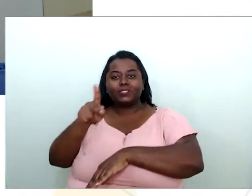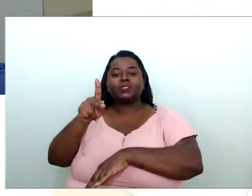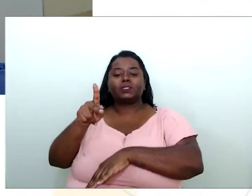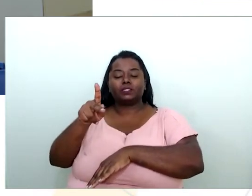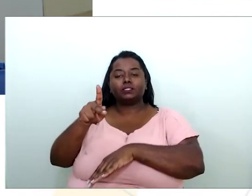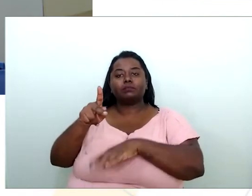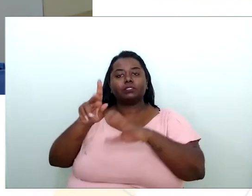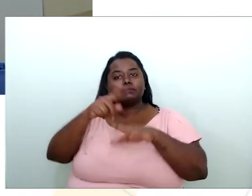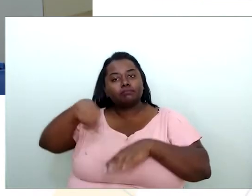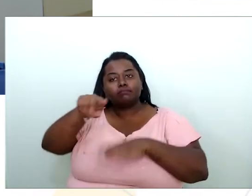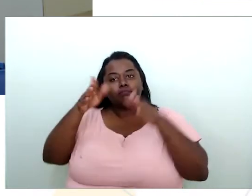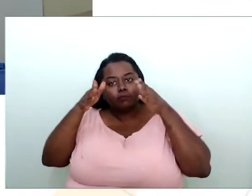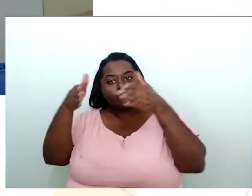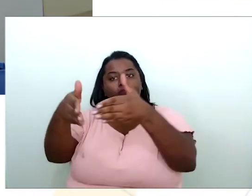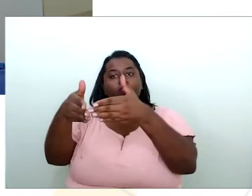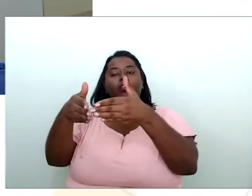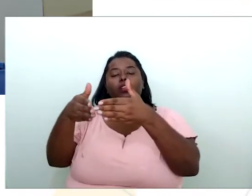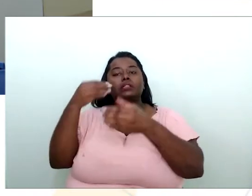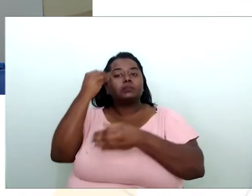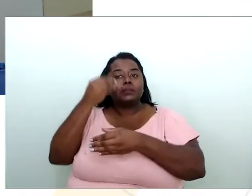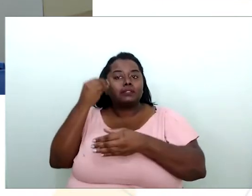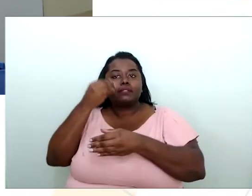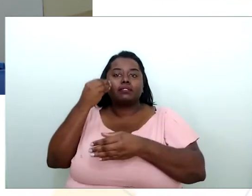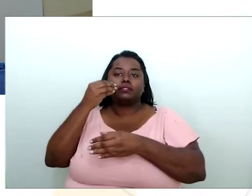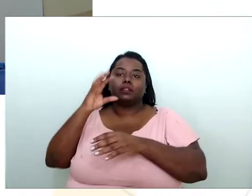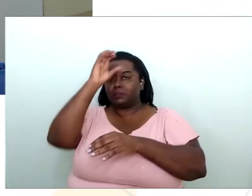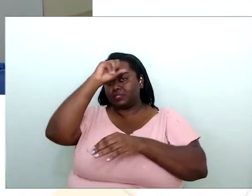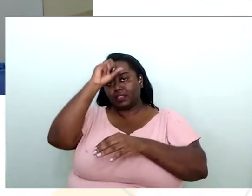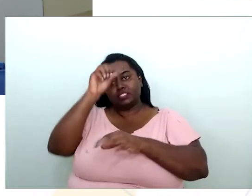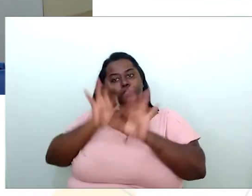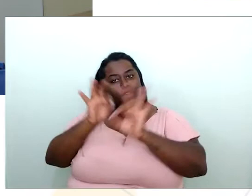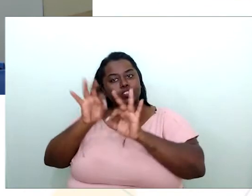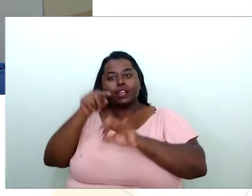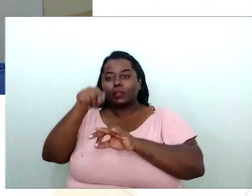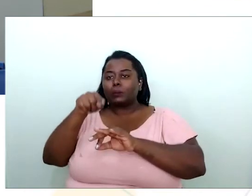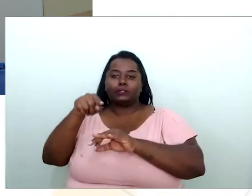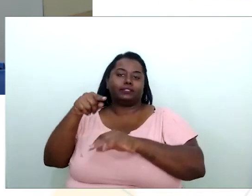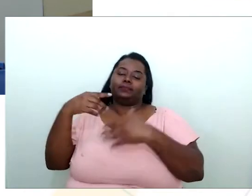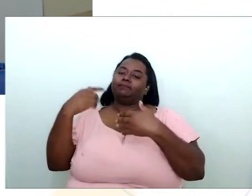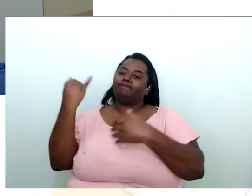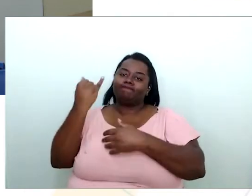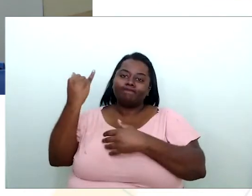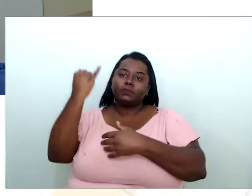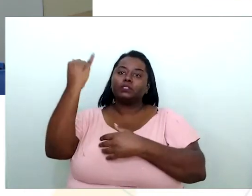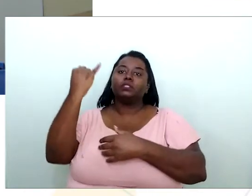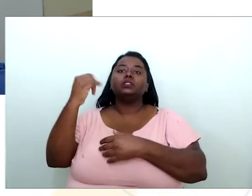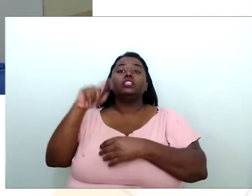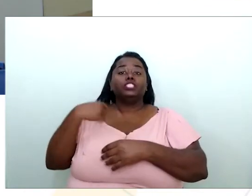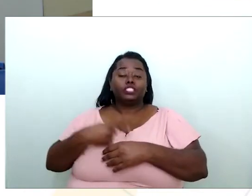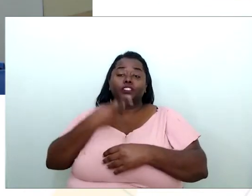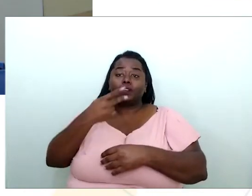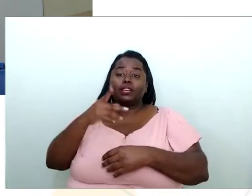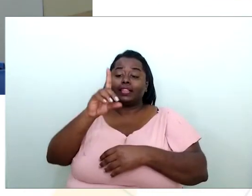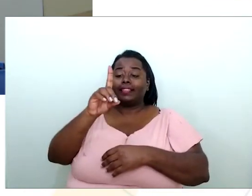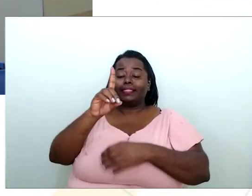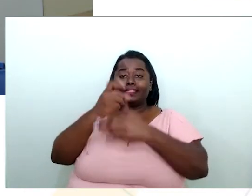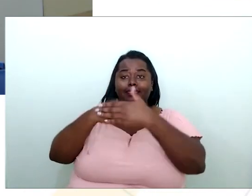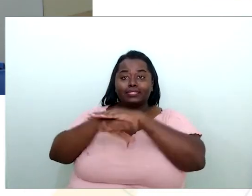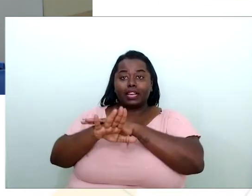focus on the design of the learning experiences well this is what we do we call ourself learning designers we call ourself learning experience designers we